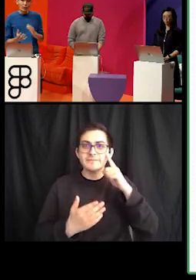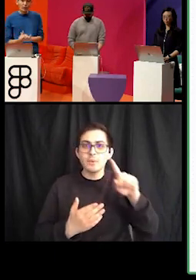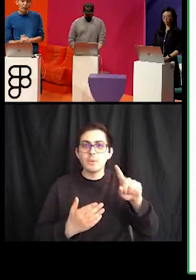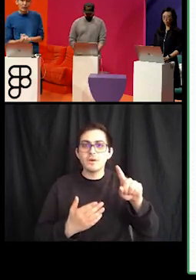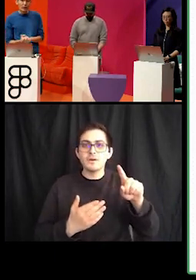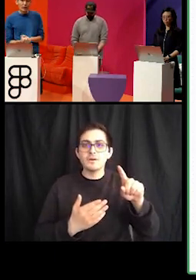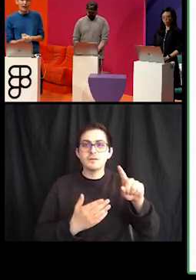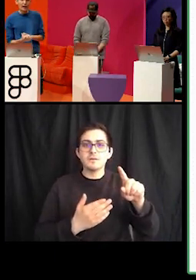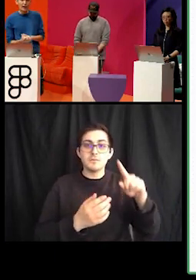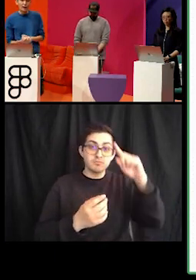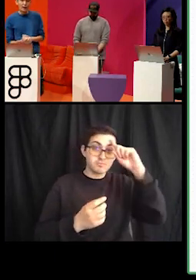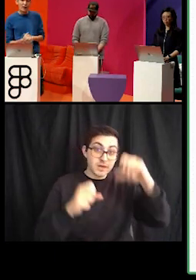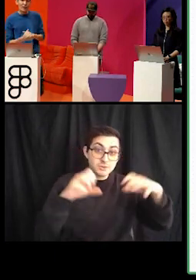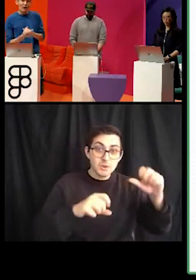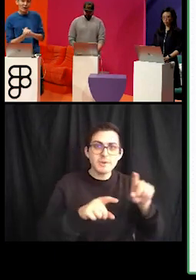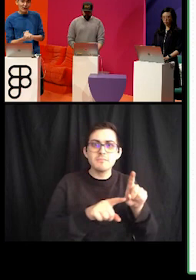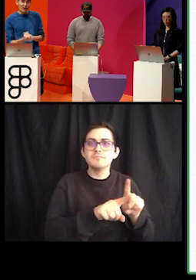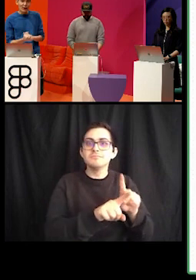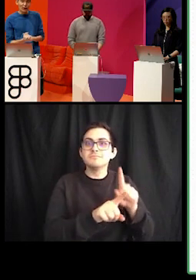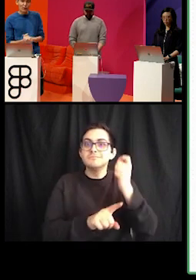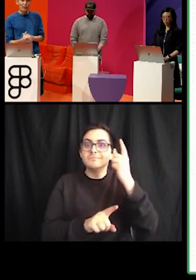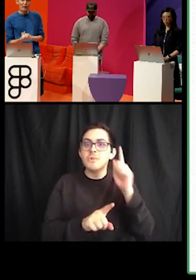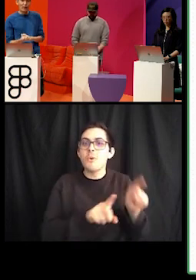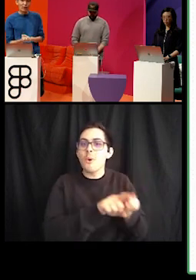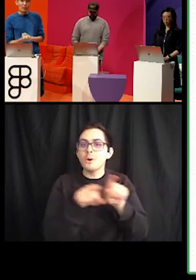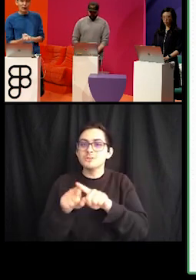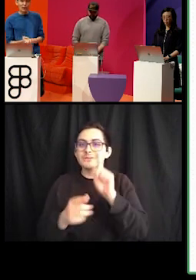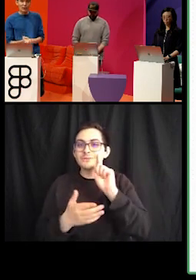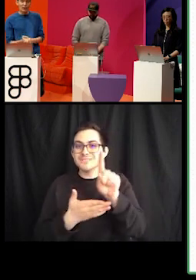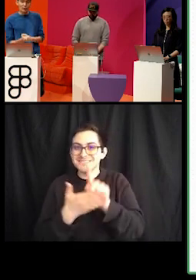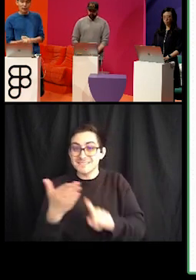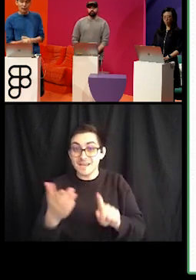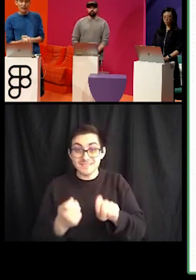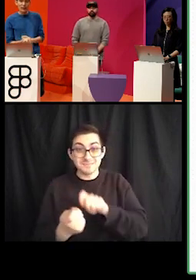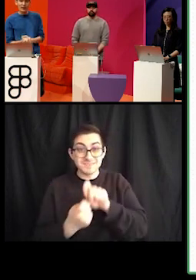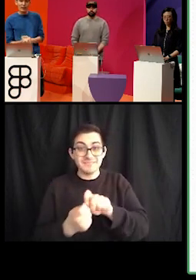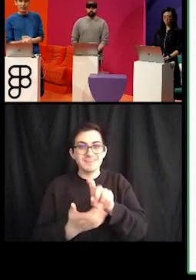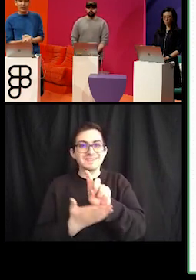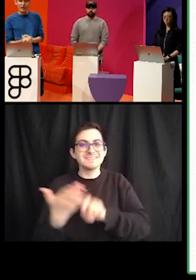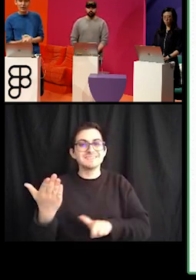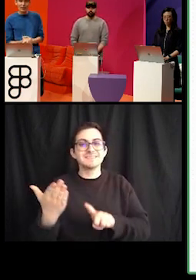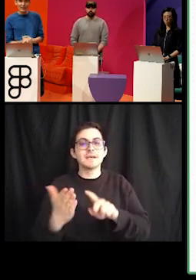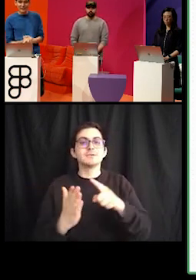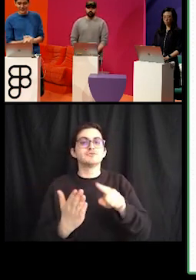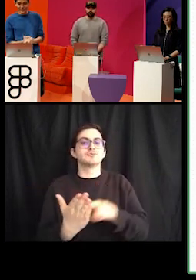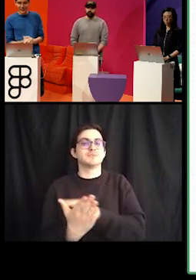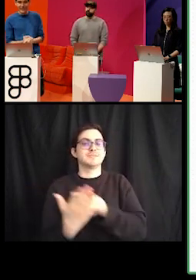And in order to do that, I'm going to have Oscar, one of our new product designers call in.